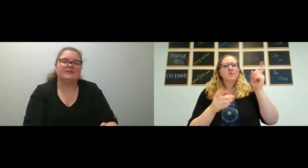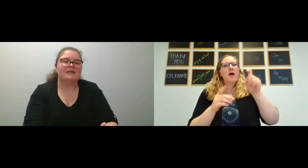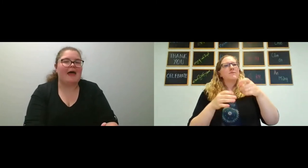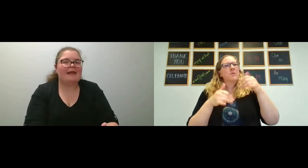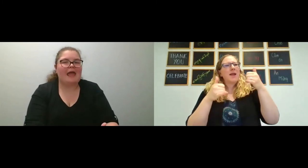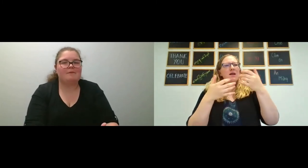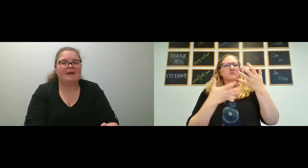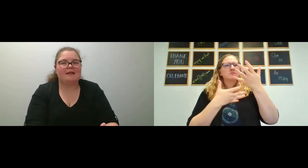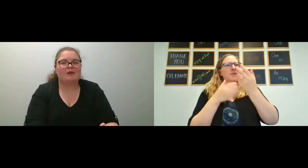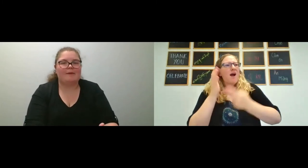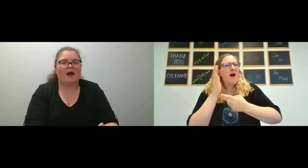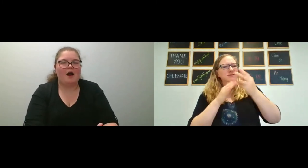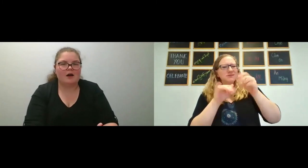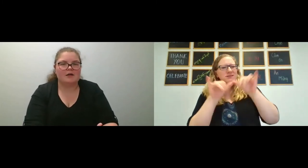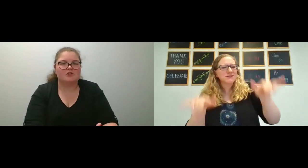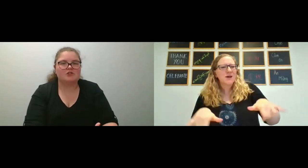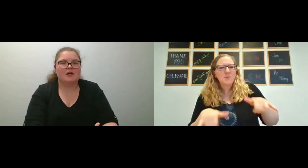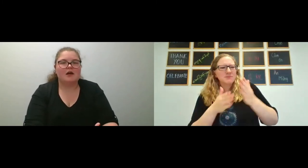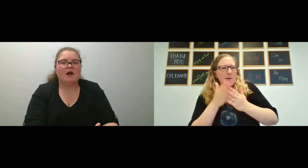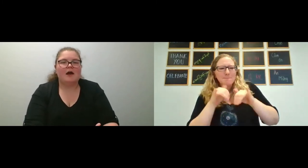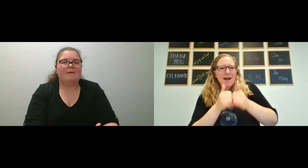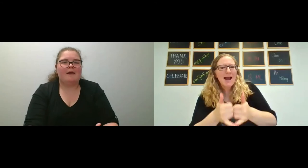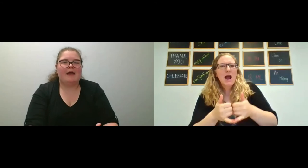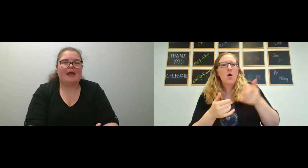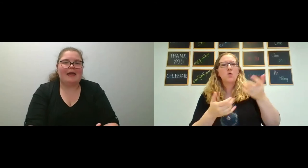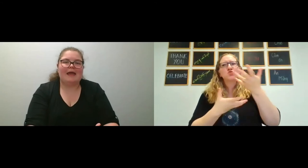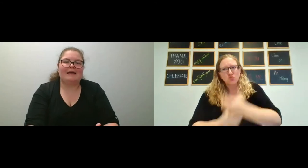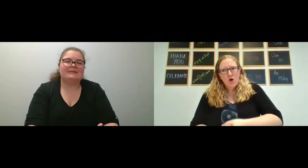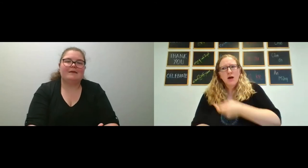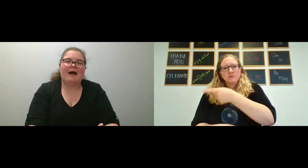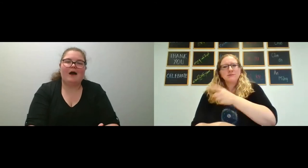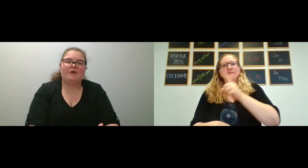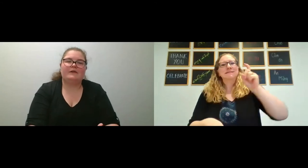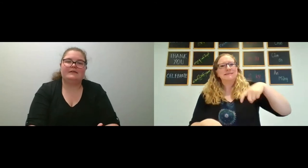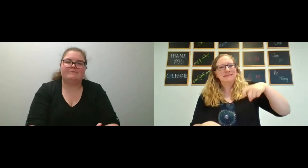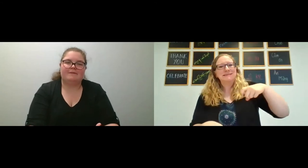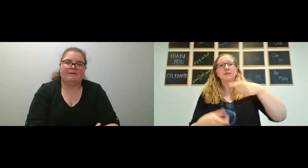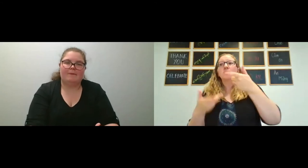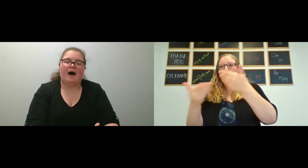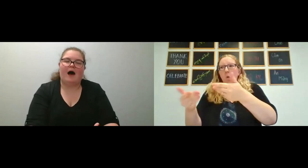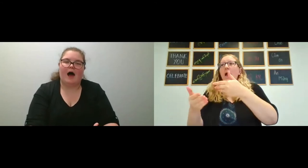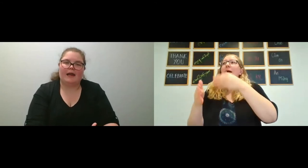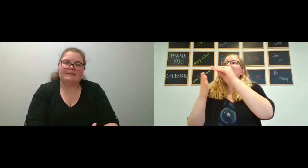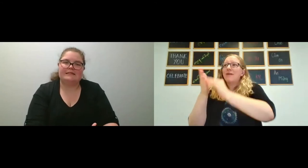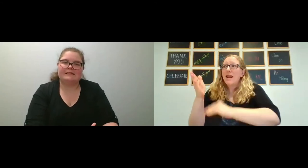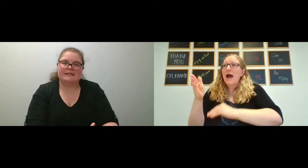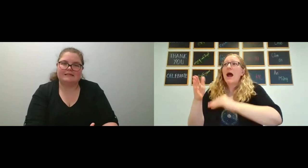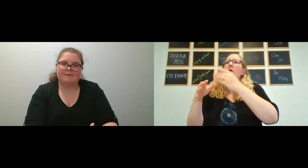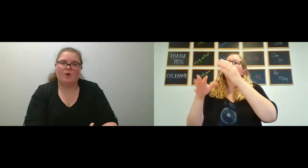And that can be a little bit harsh. It's somehow you need to develop honesty system